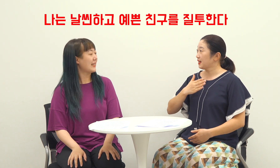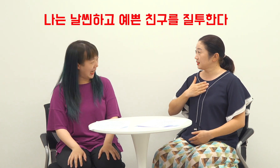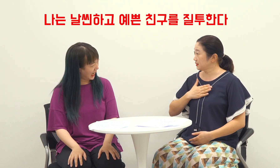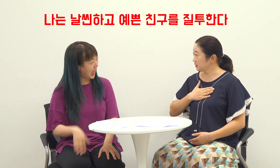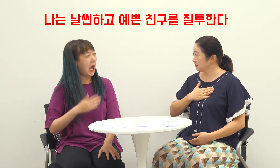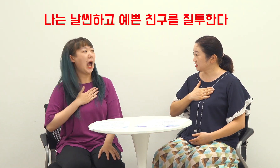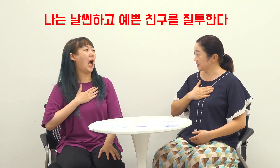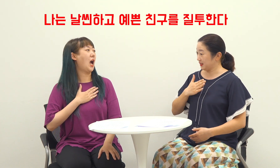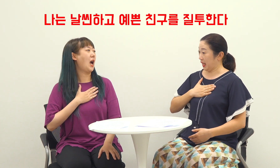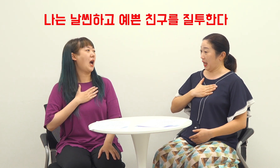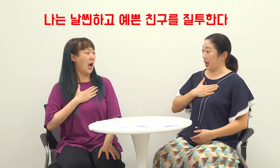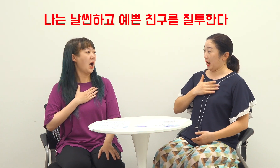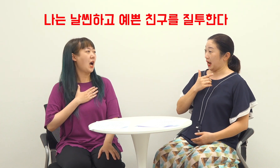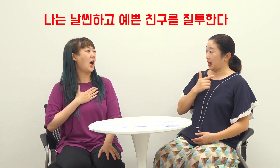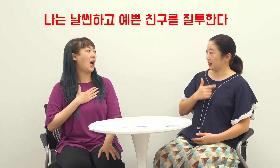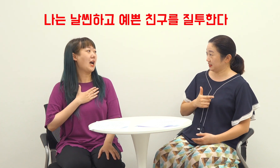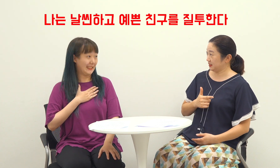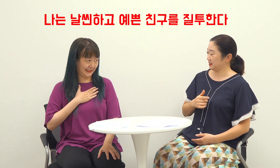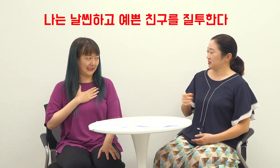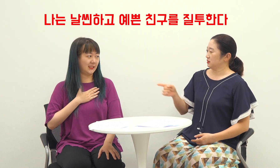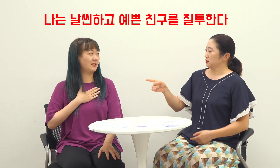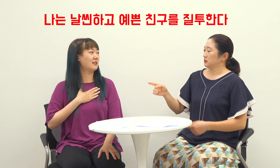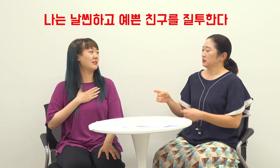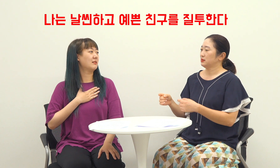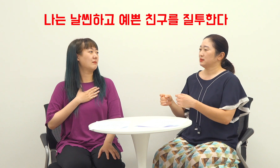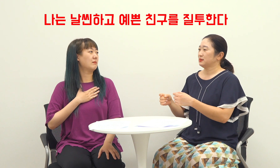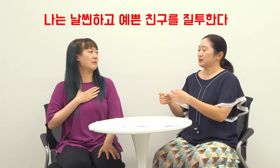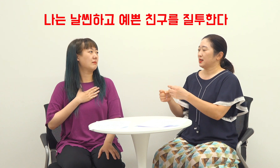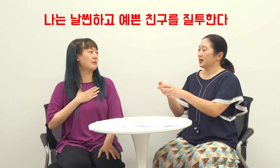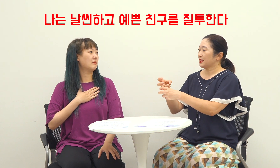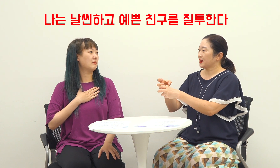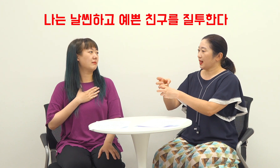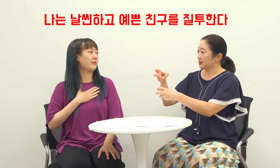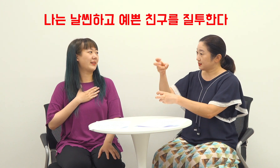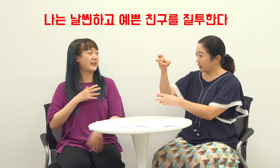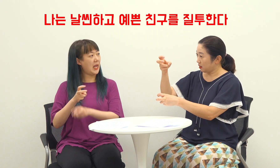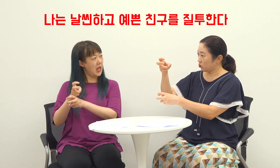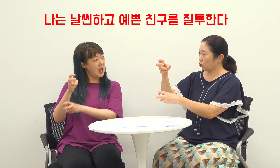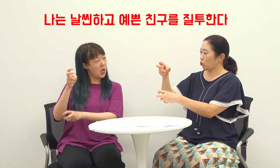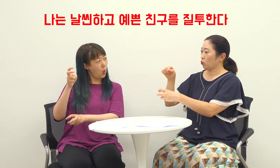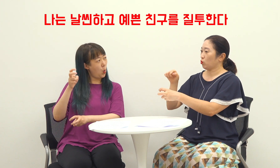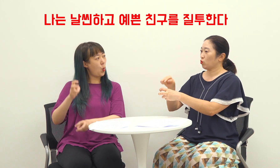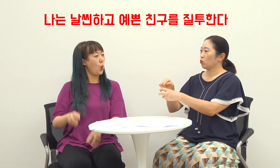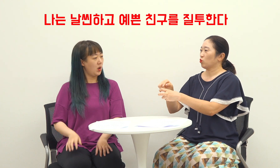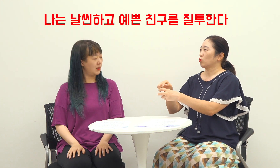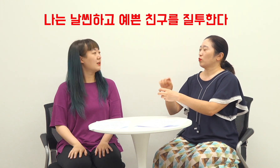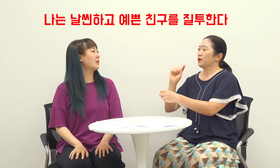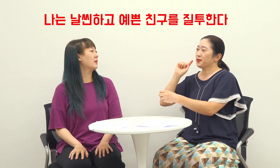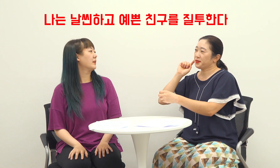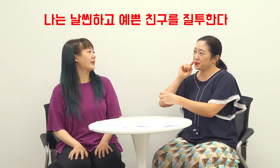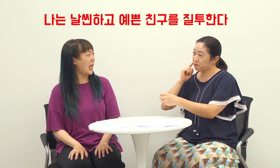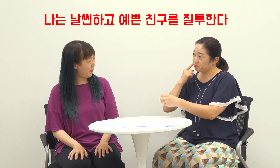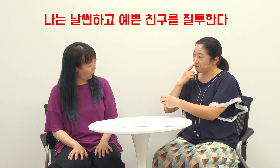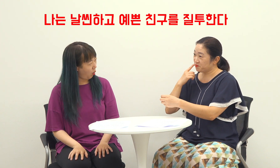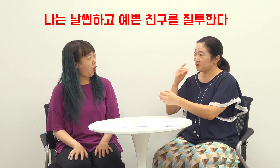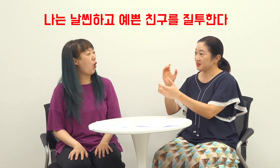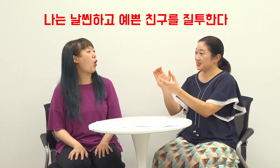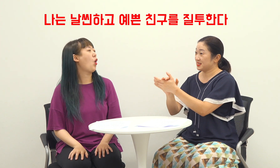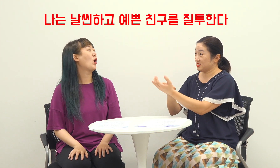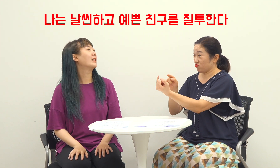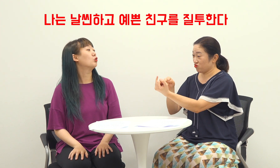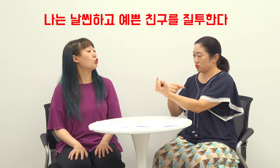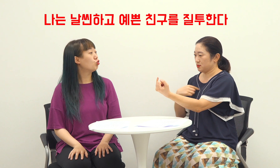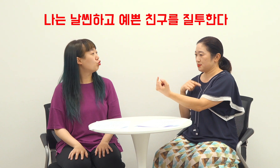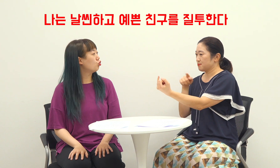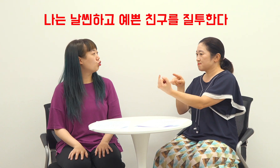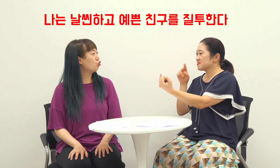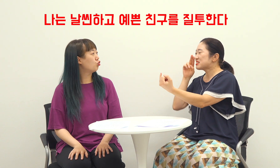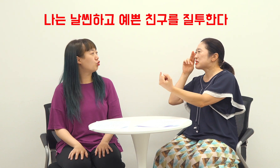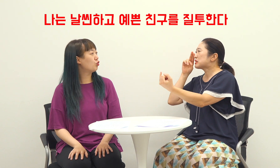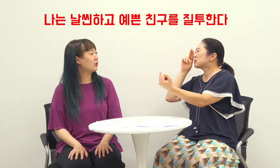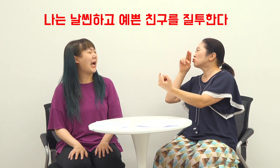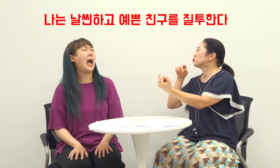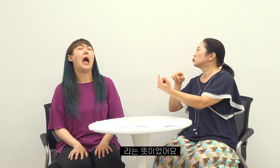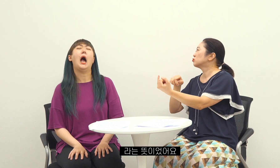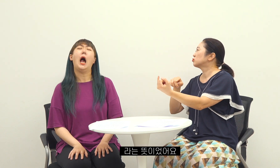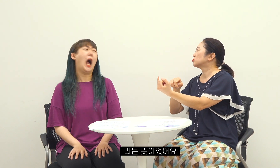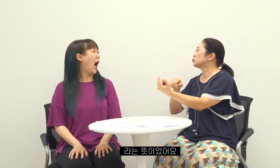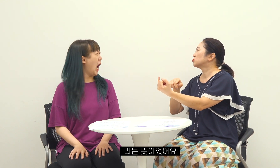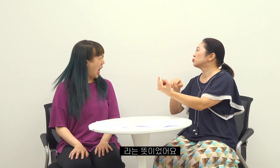‘I’m jealous of my slim and pretty friends.’